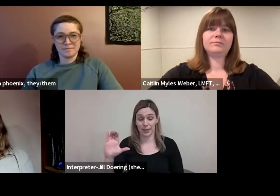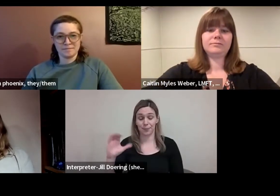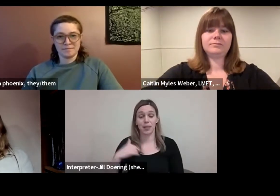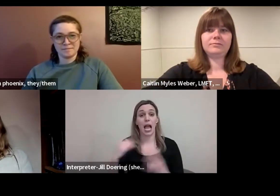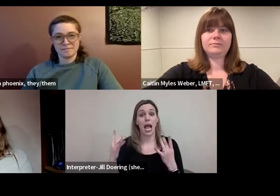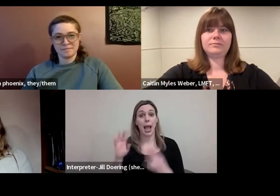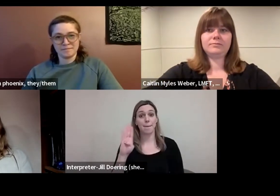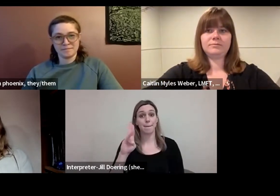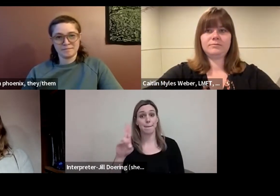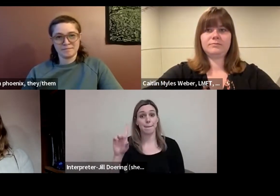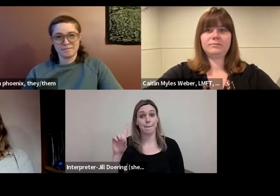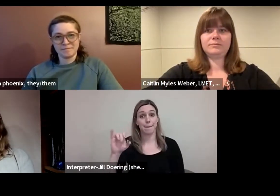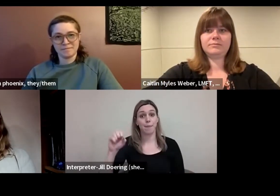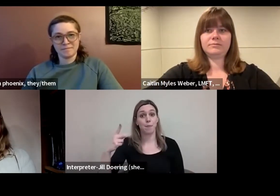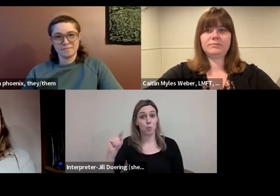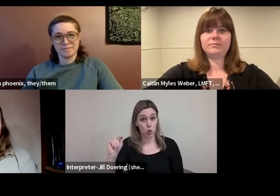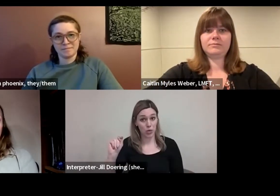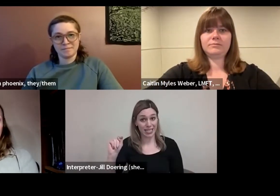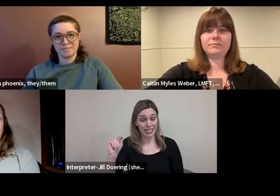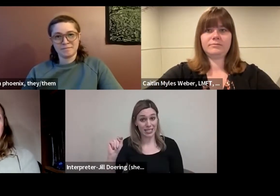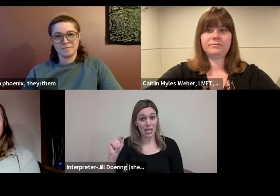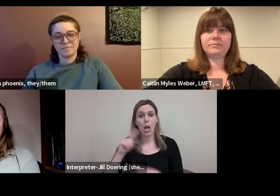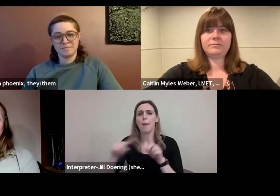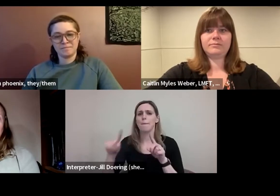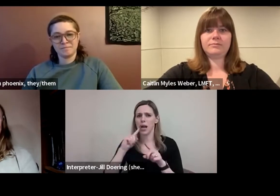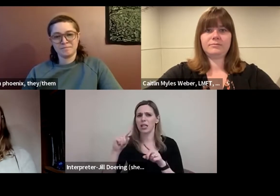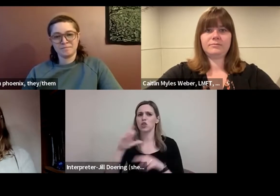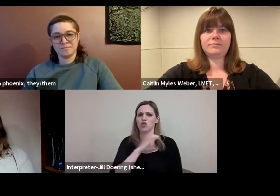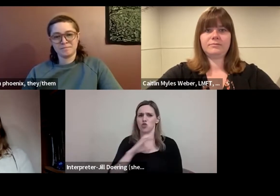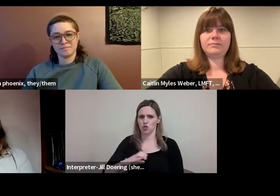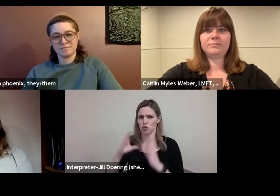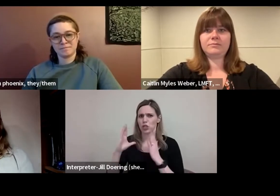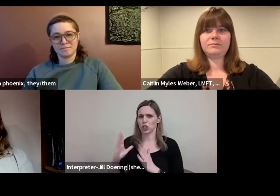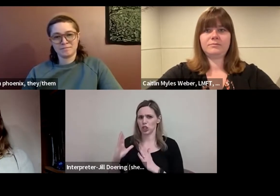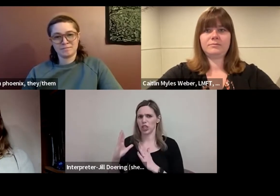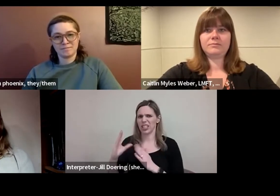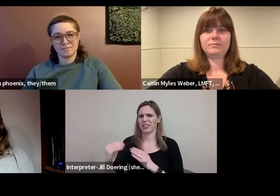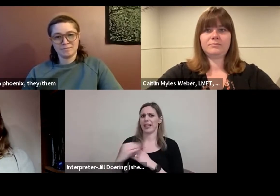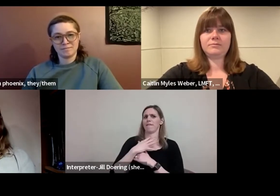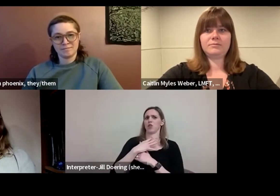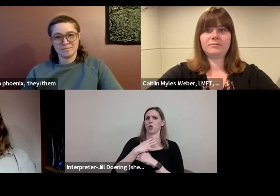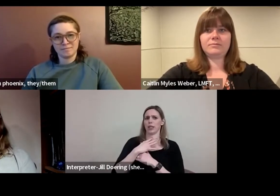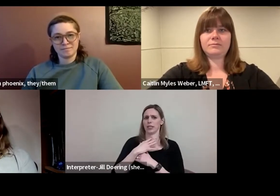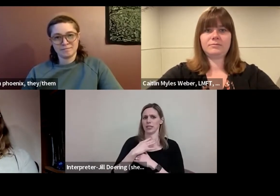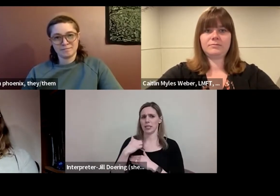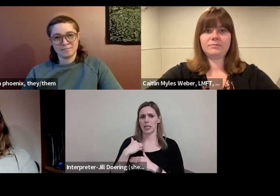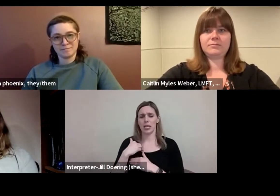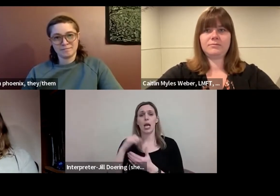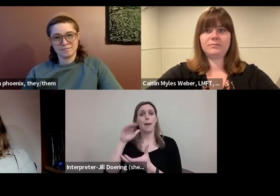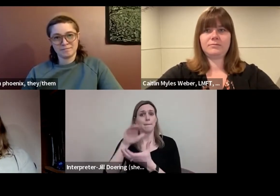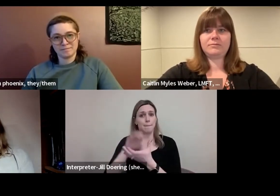but had heavy Christian influence in my upbringings. I'm a married with children individual,